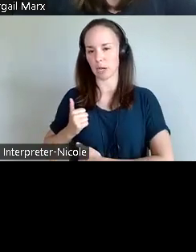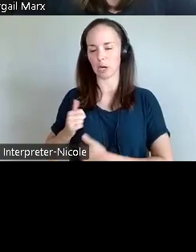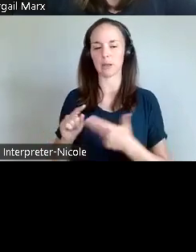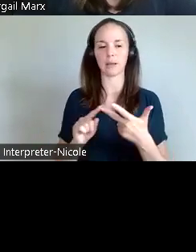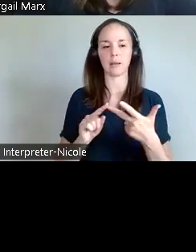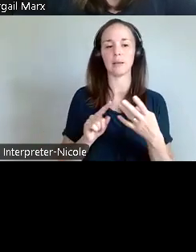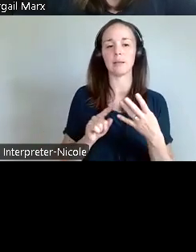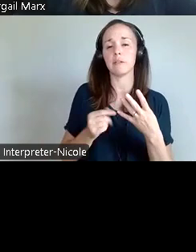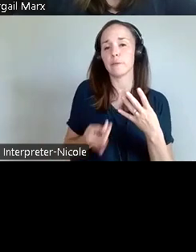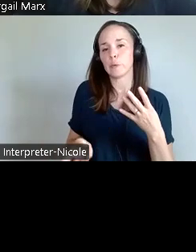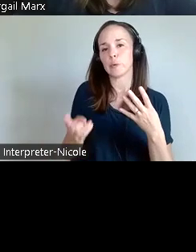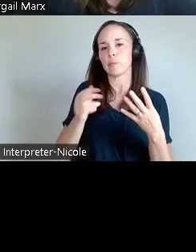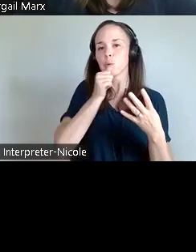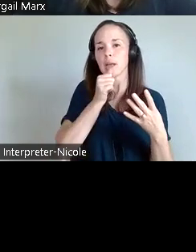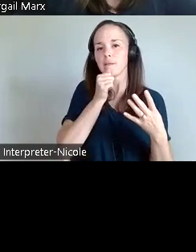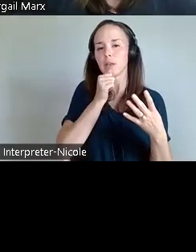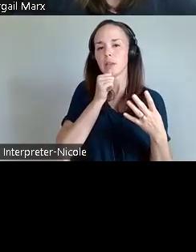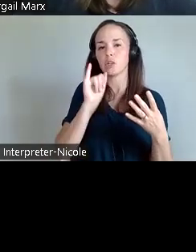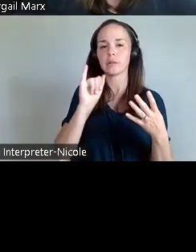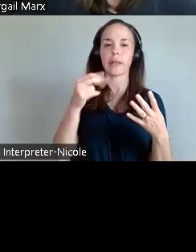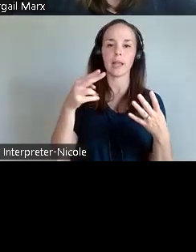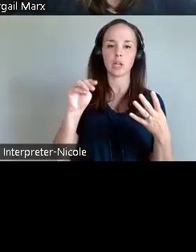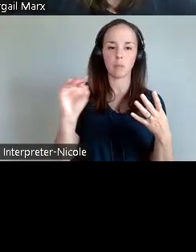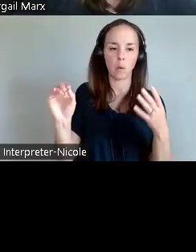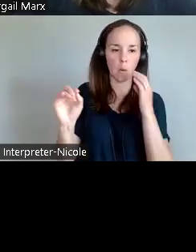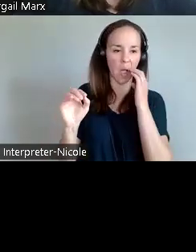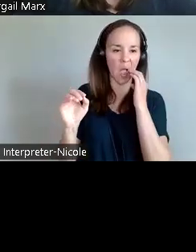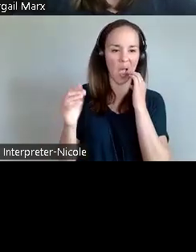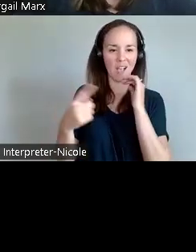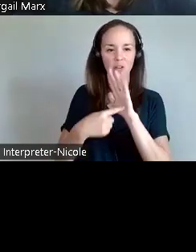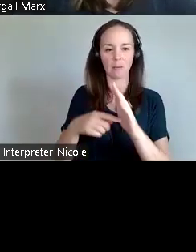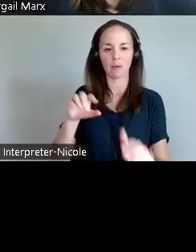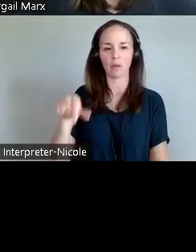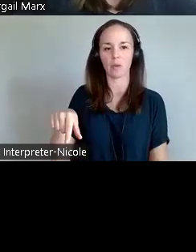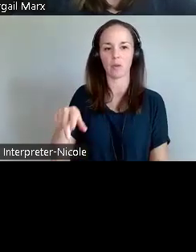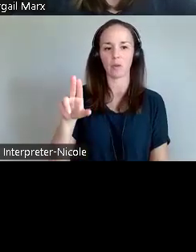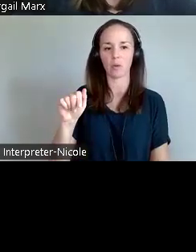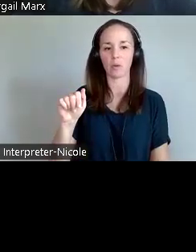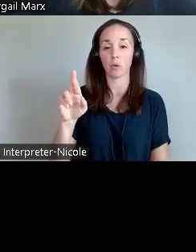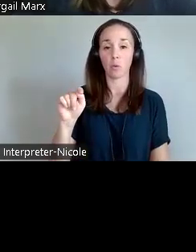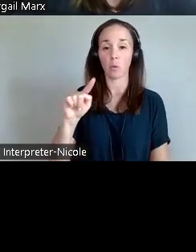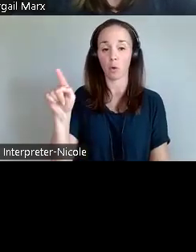insurances or HMOs like Quarters, Dean and UHC have different policies about what they cover.